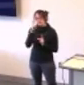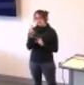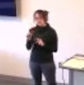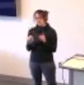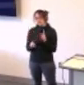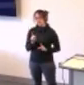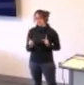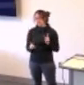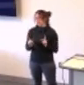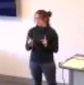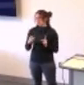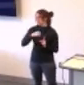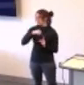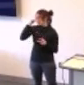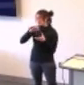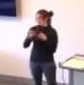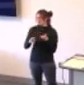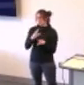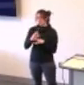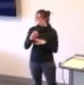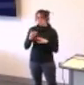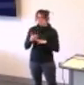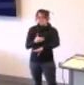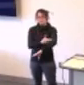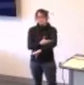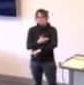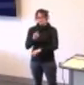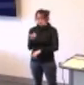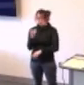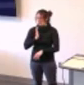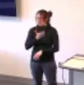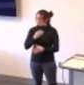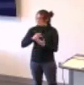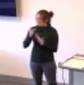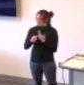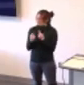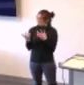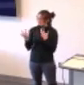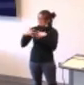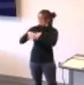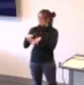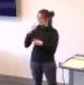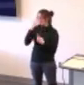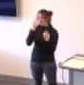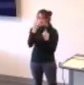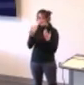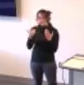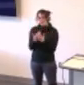And that's what all of our programs try to do. Try to integrate thinking and new thinking around disabilities.